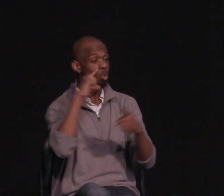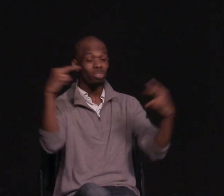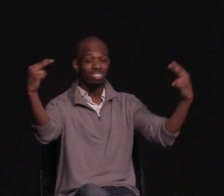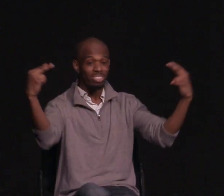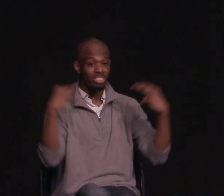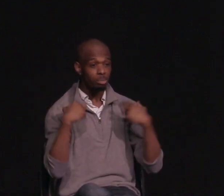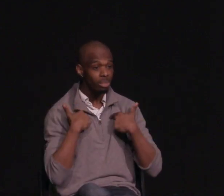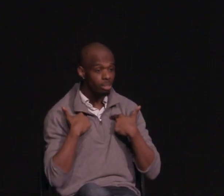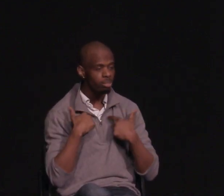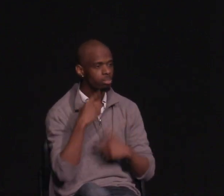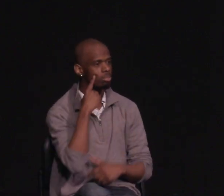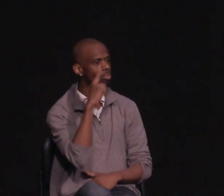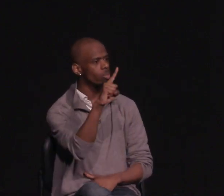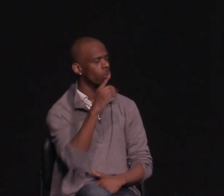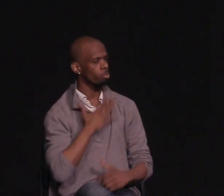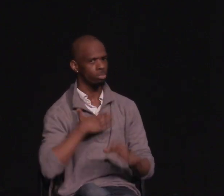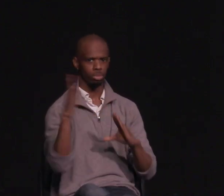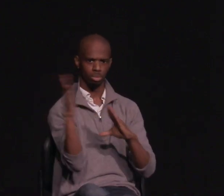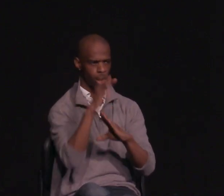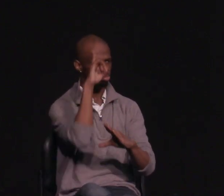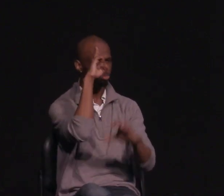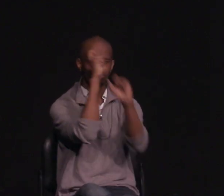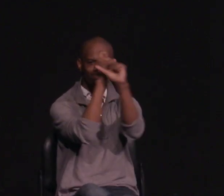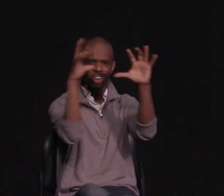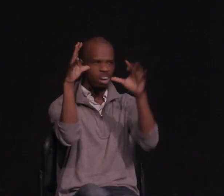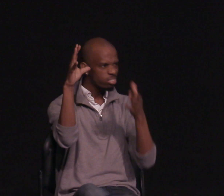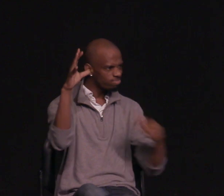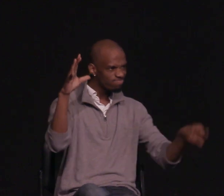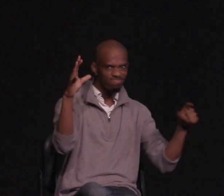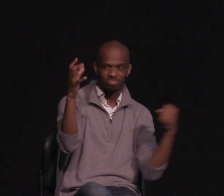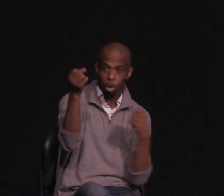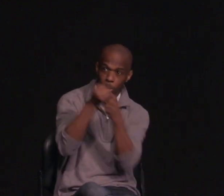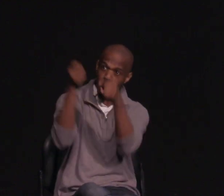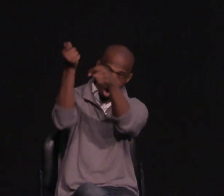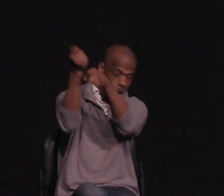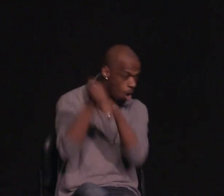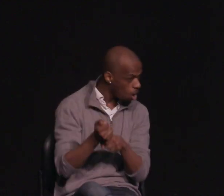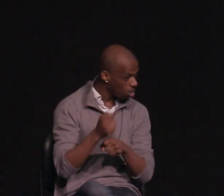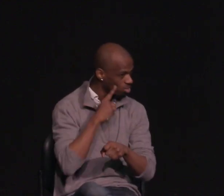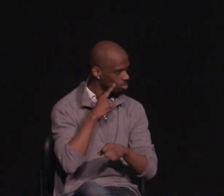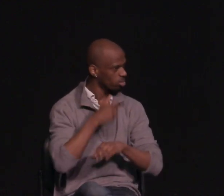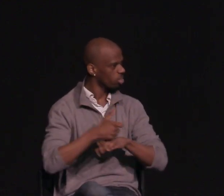highest vision for my success in this new phase of my work.